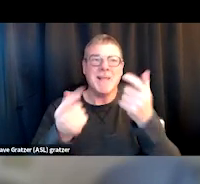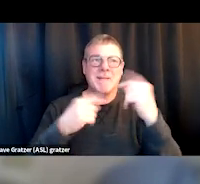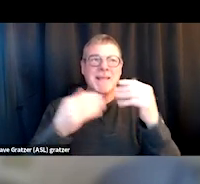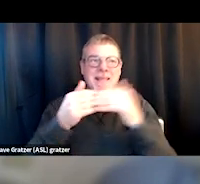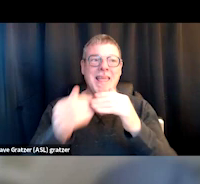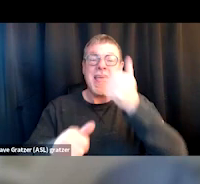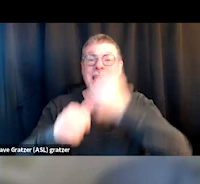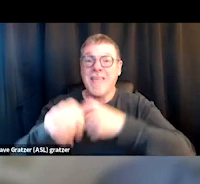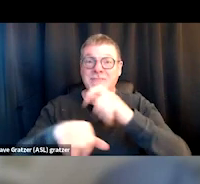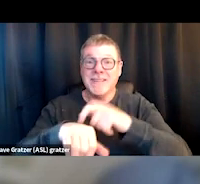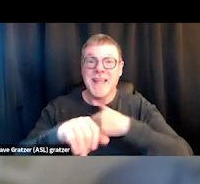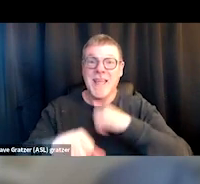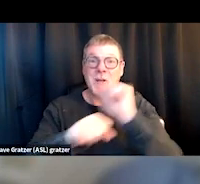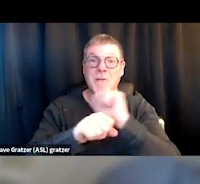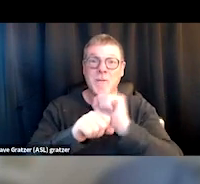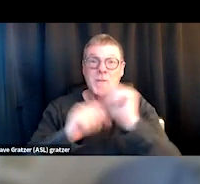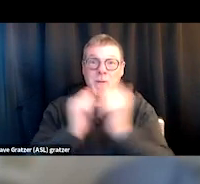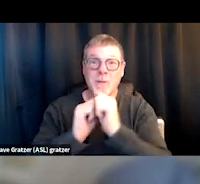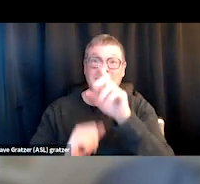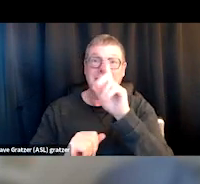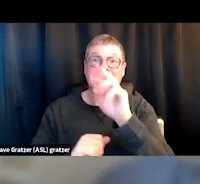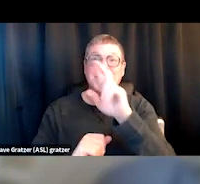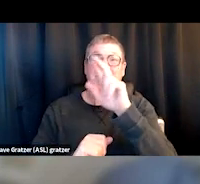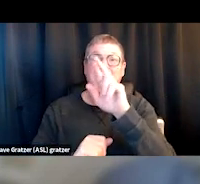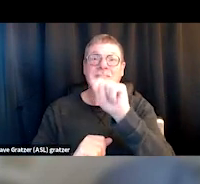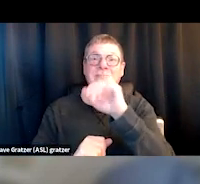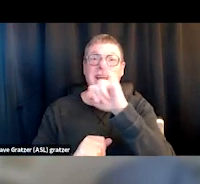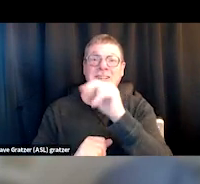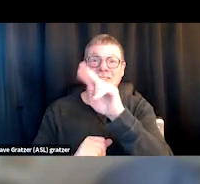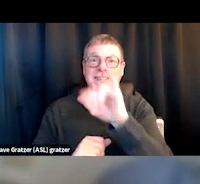every time I get to work with Dr. Rajni, I learn so much more. And just when I think,